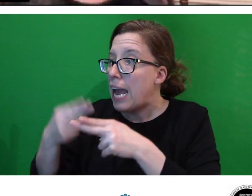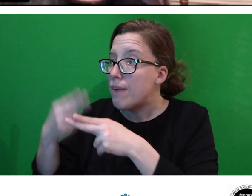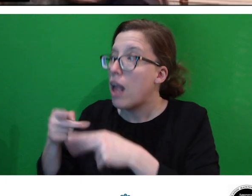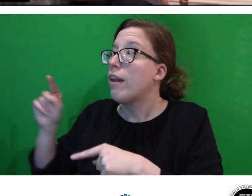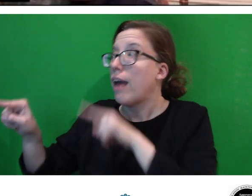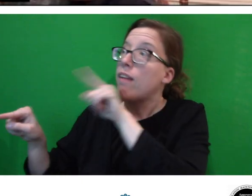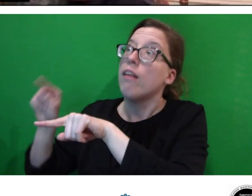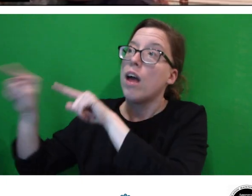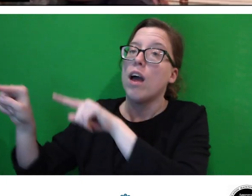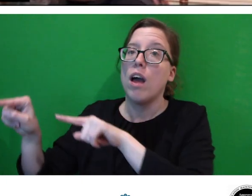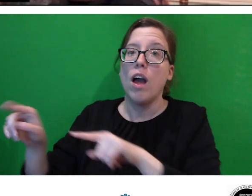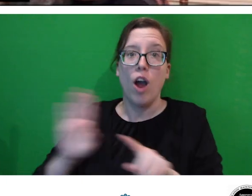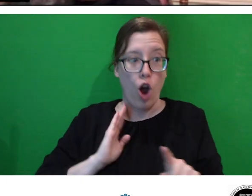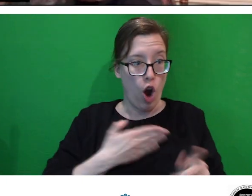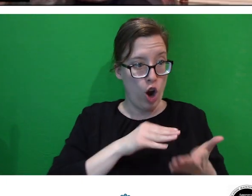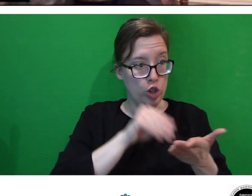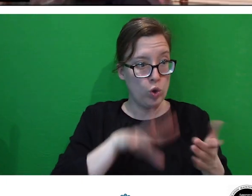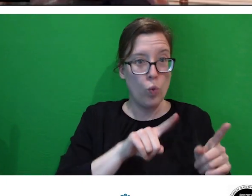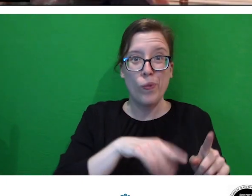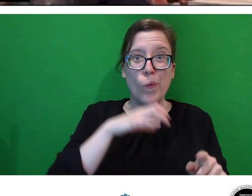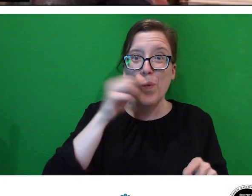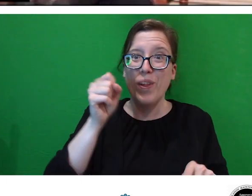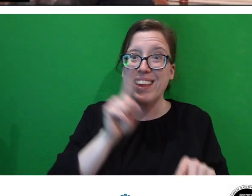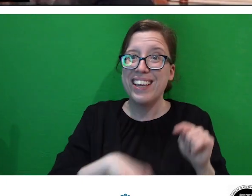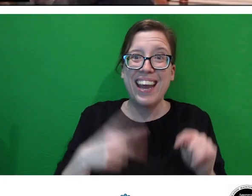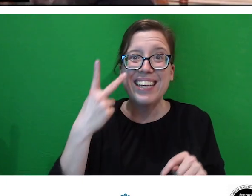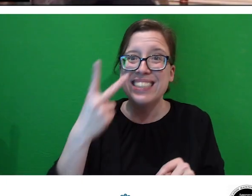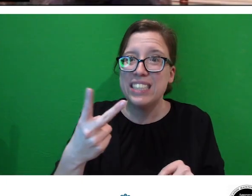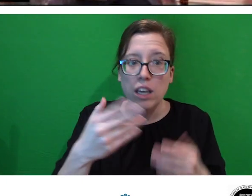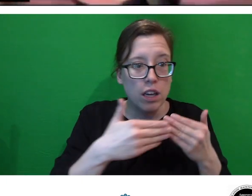around touching everything, going, "That? That? That? That? That?" They